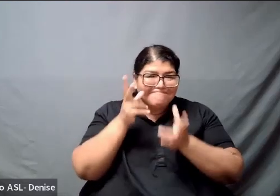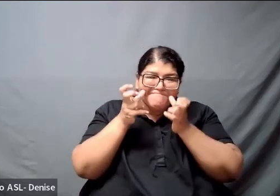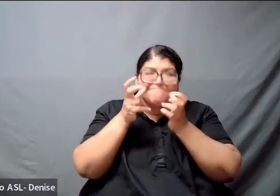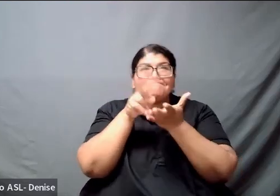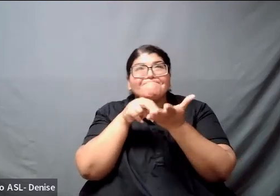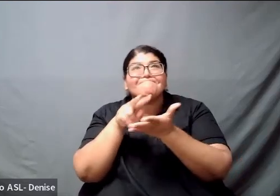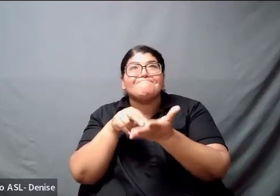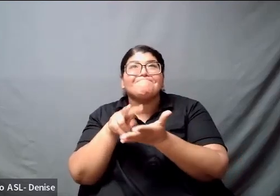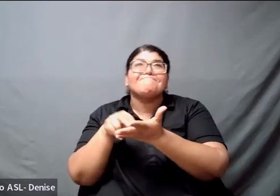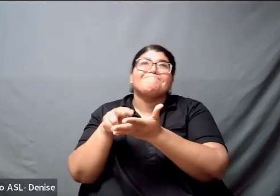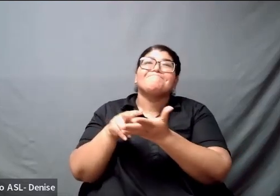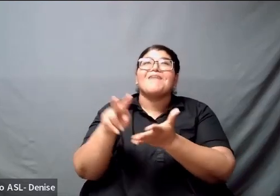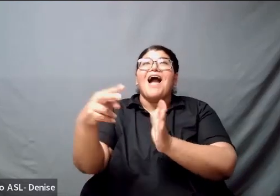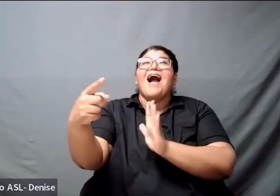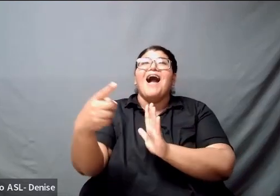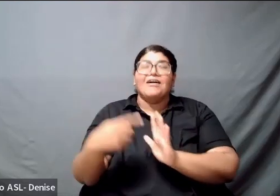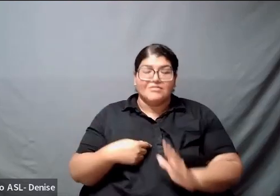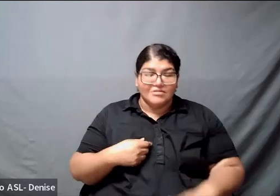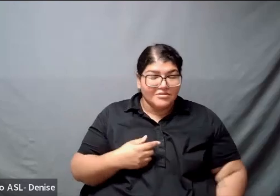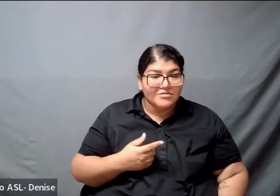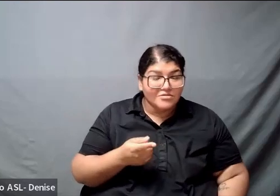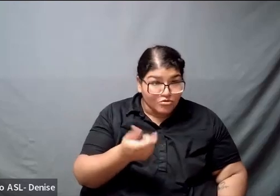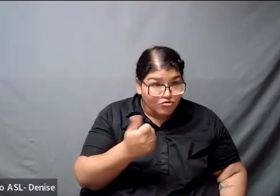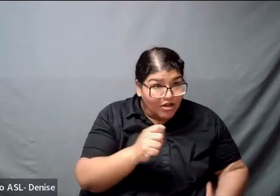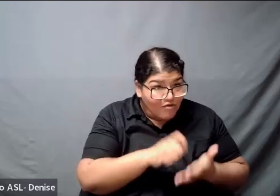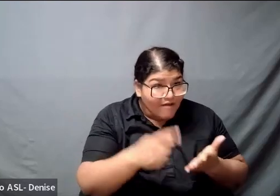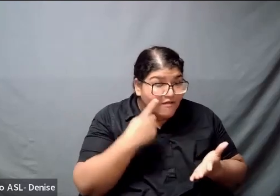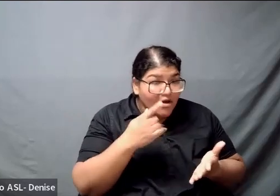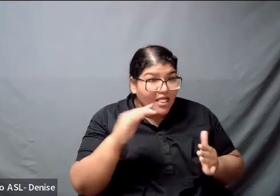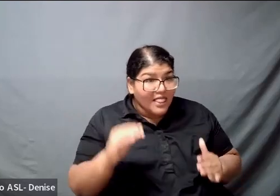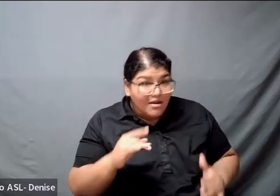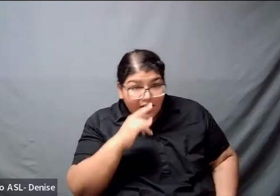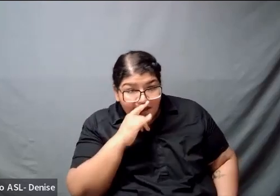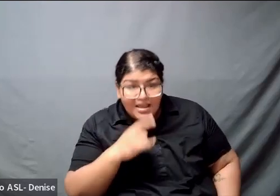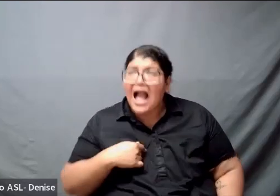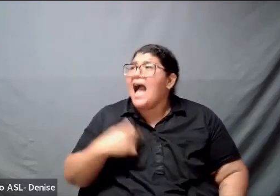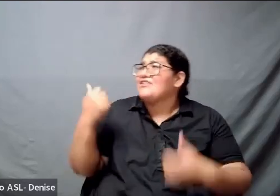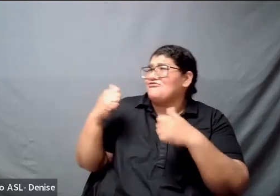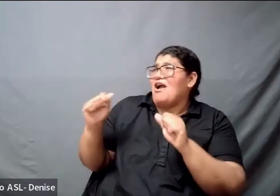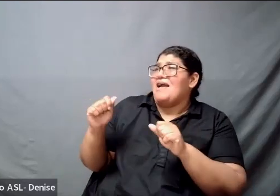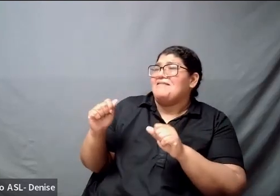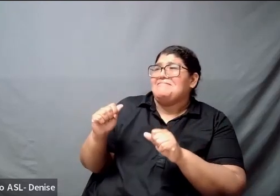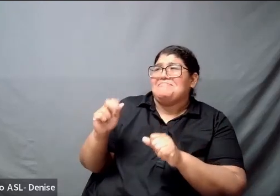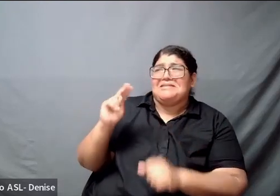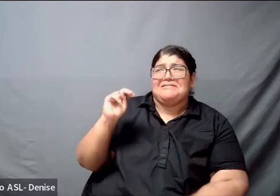I have tried writing picture books. They're not good. It is really,